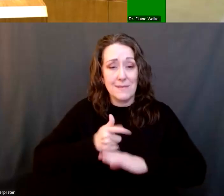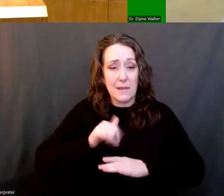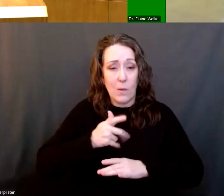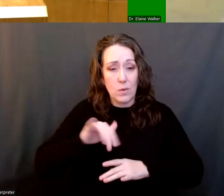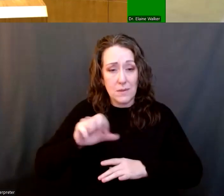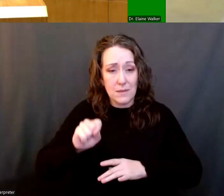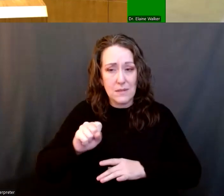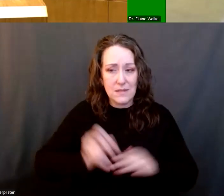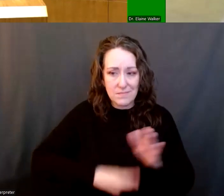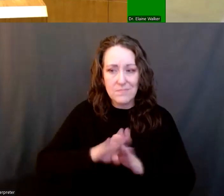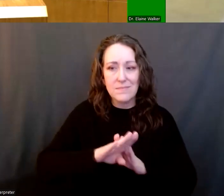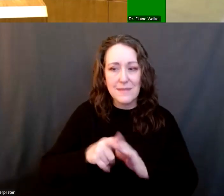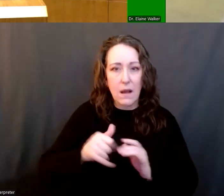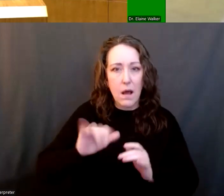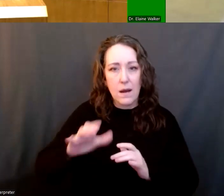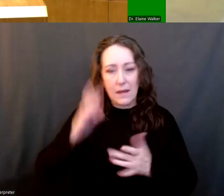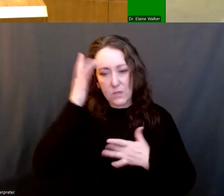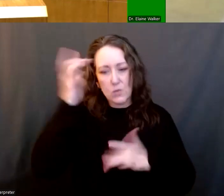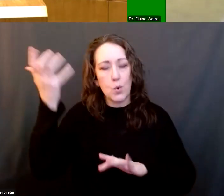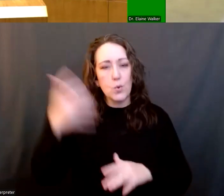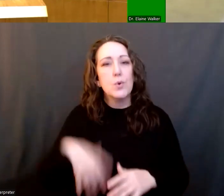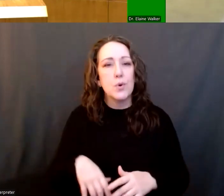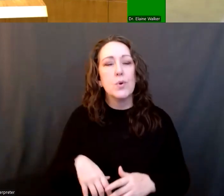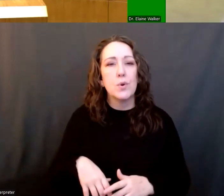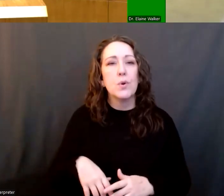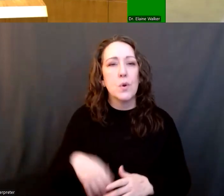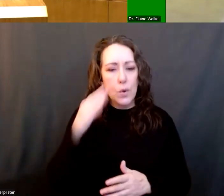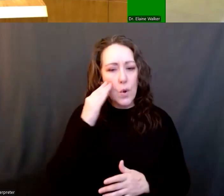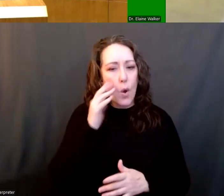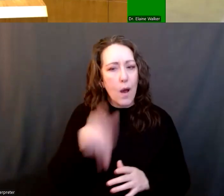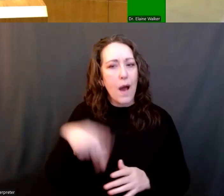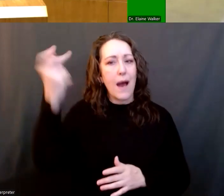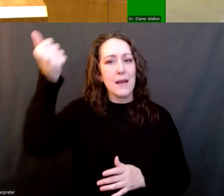of a psychotic disorder in people that we know are at highest risk for developing and in the near